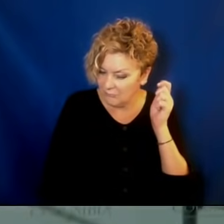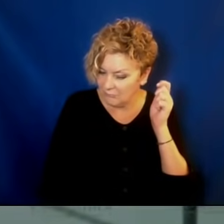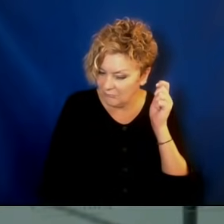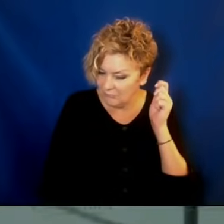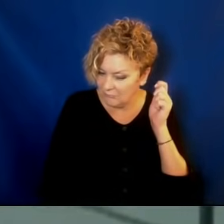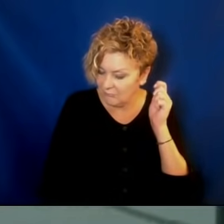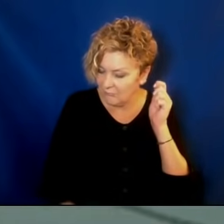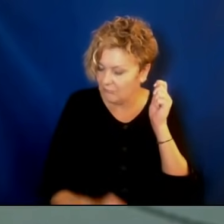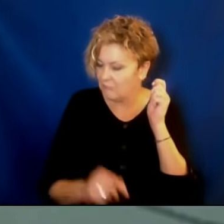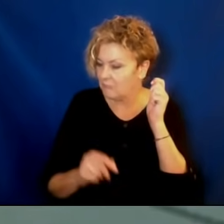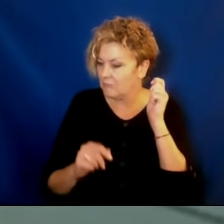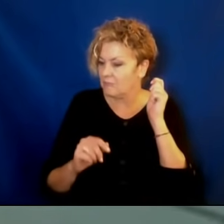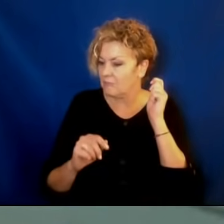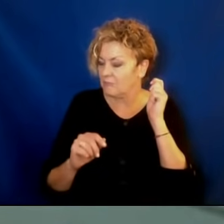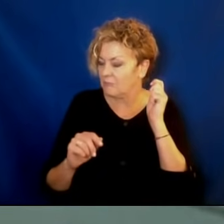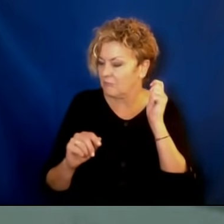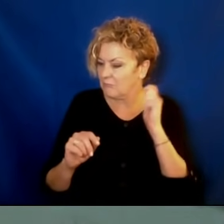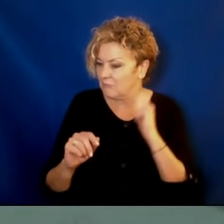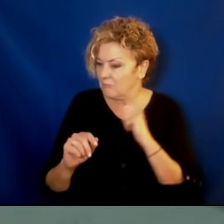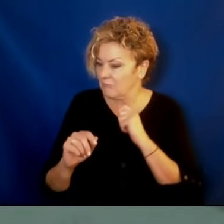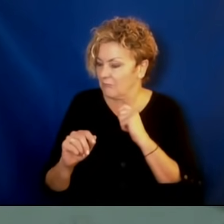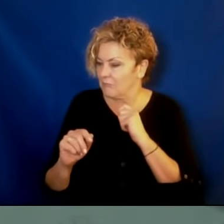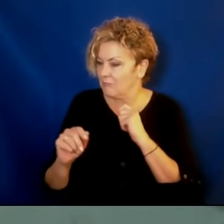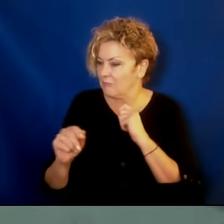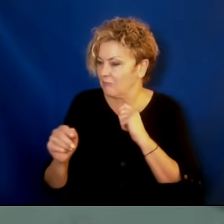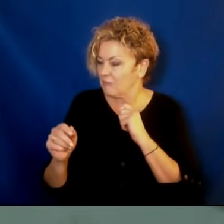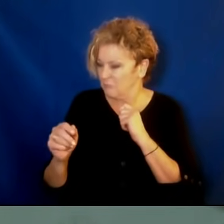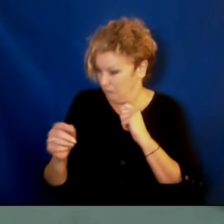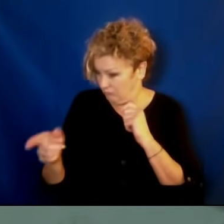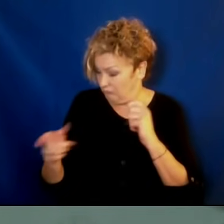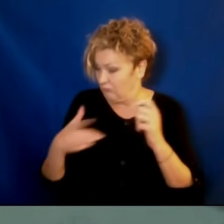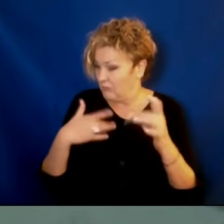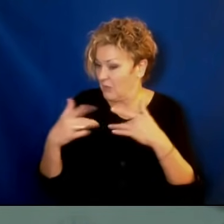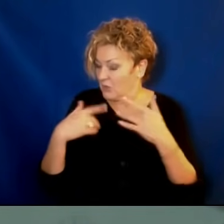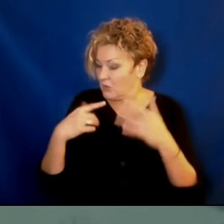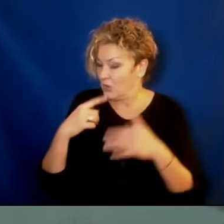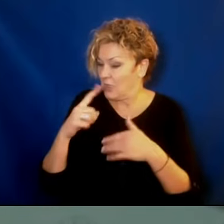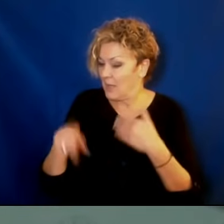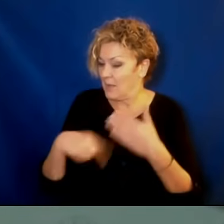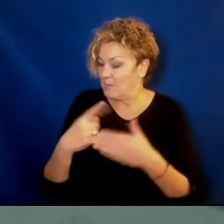please do not be on speakerphone. Do have a follow-up?